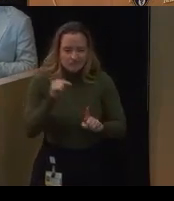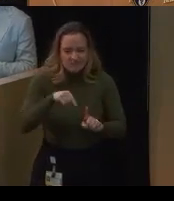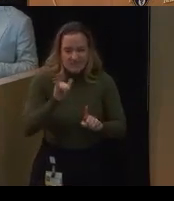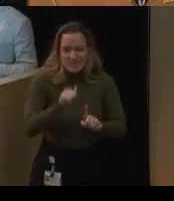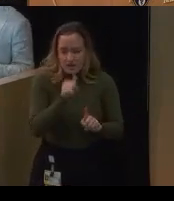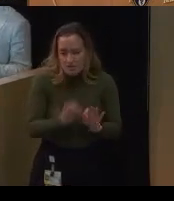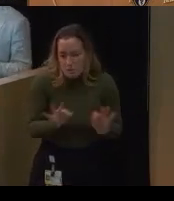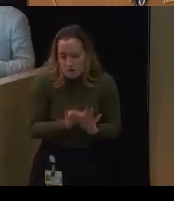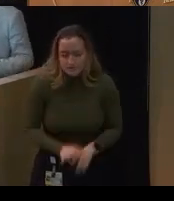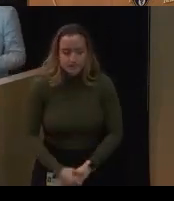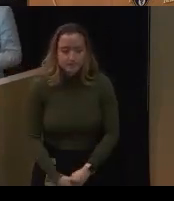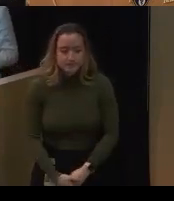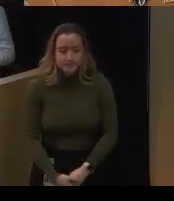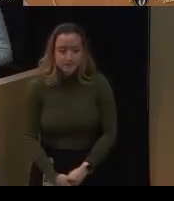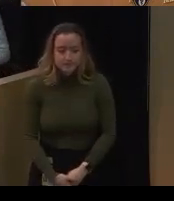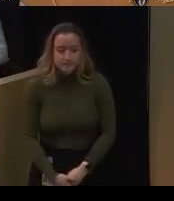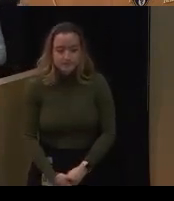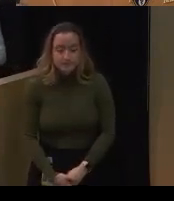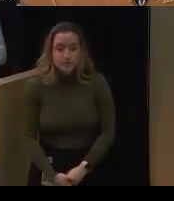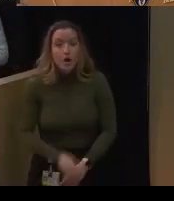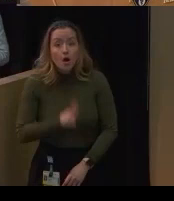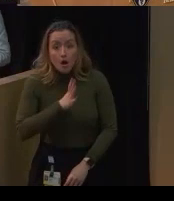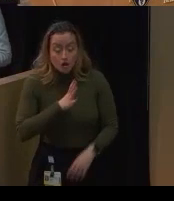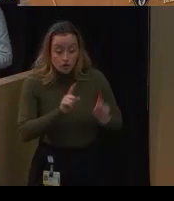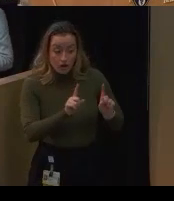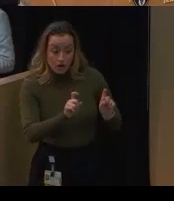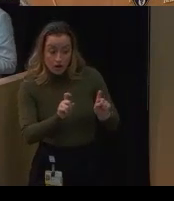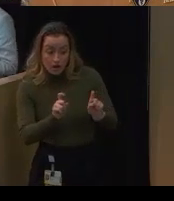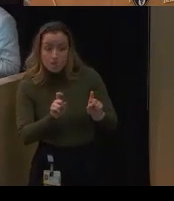okay so we thought hey this looks pretty good this looks pretty promising maybe